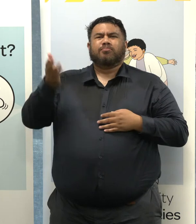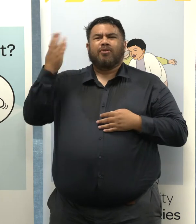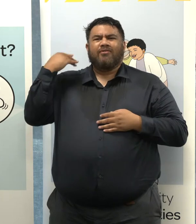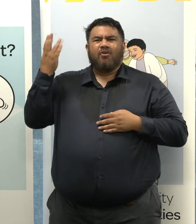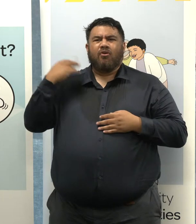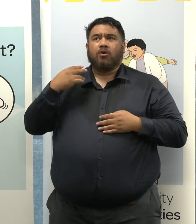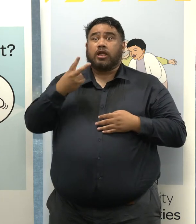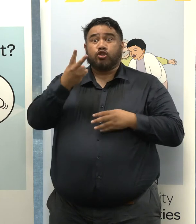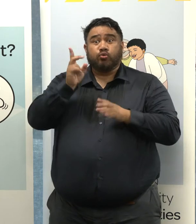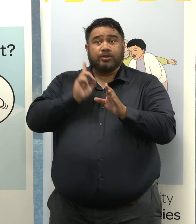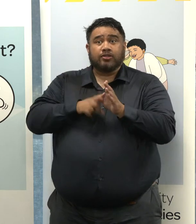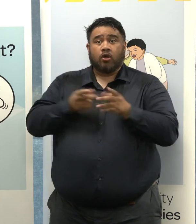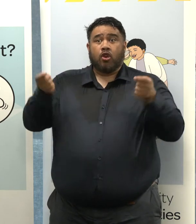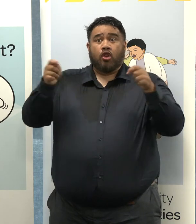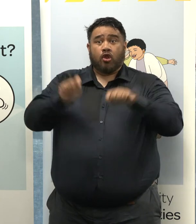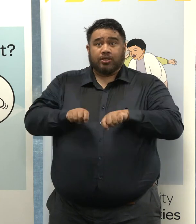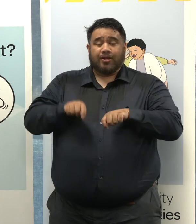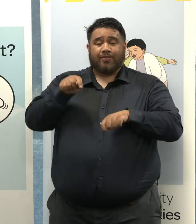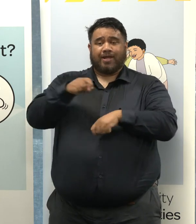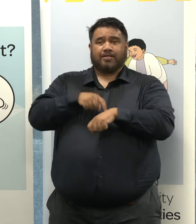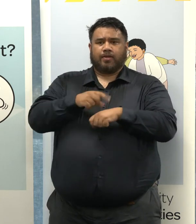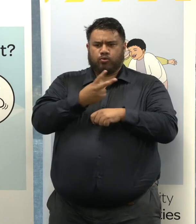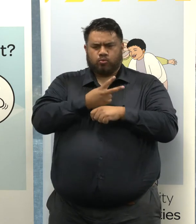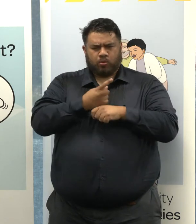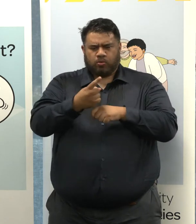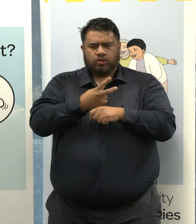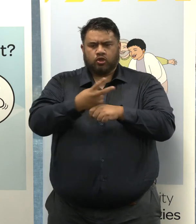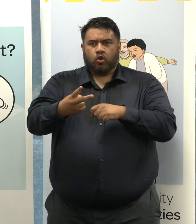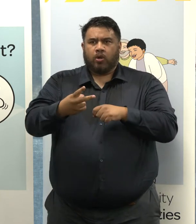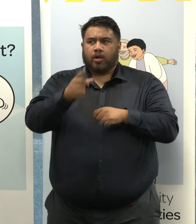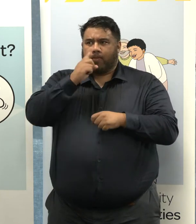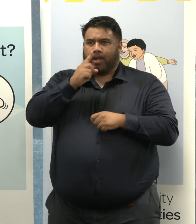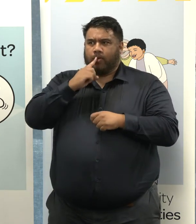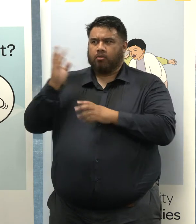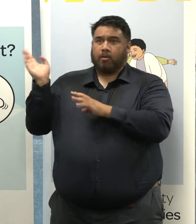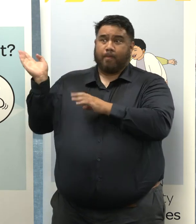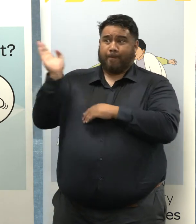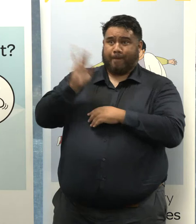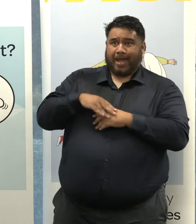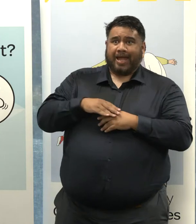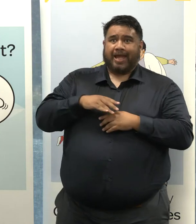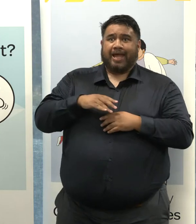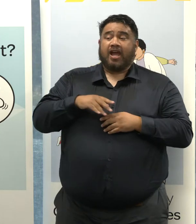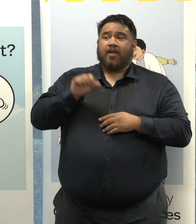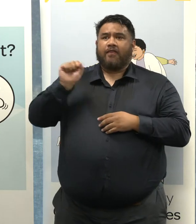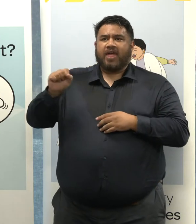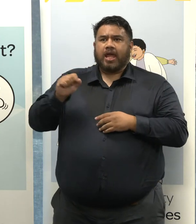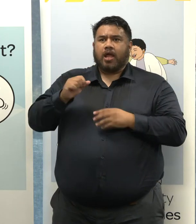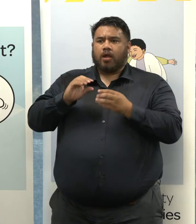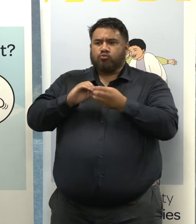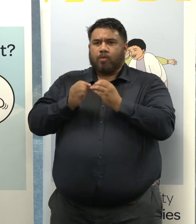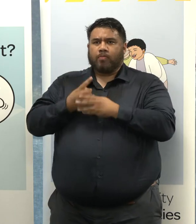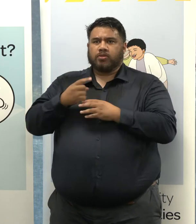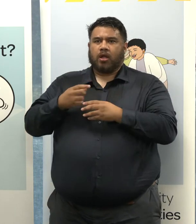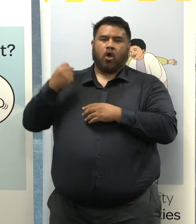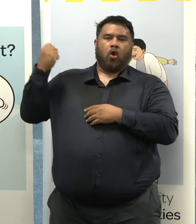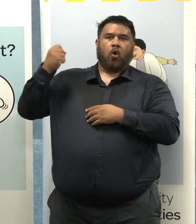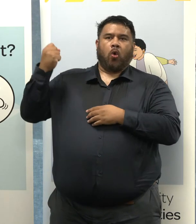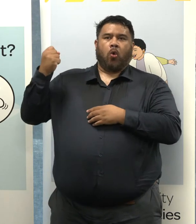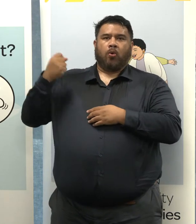providing service and don't delay or defer your care. Because we have found previously when there was the